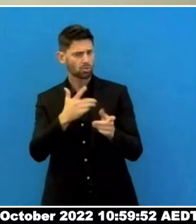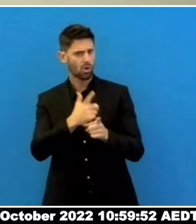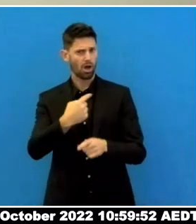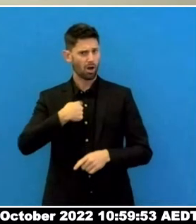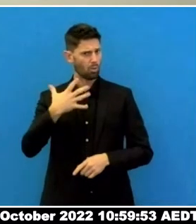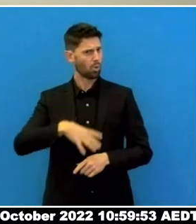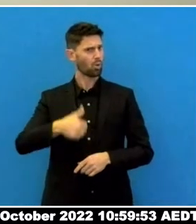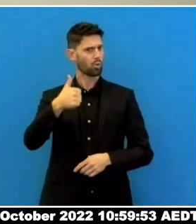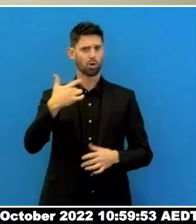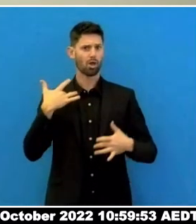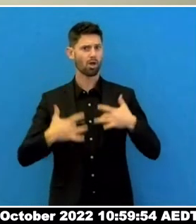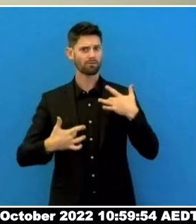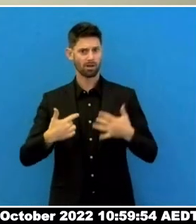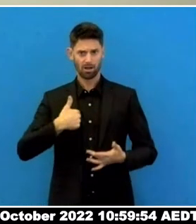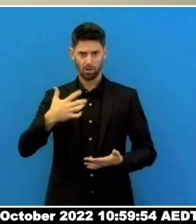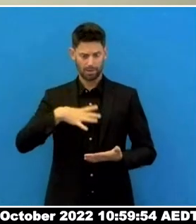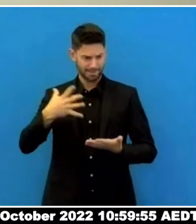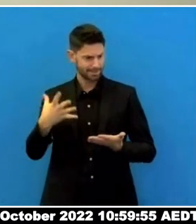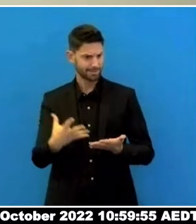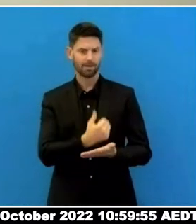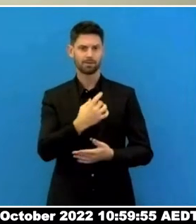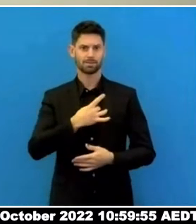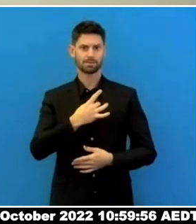I wanted to save my life and that's why I came in Australia.